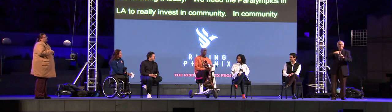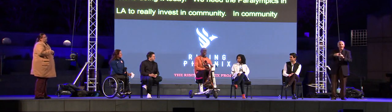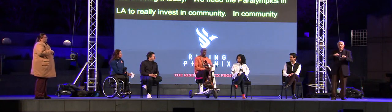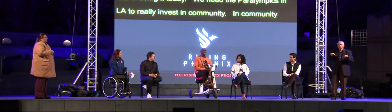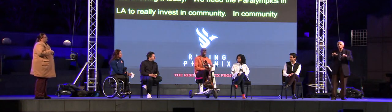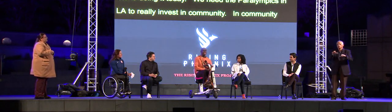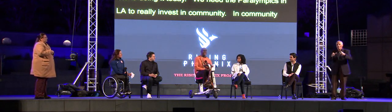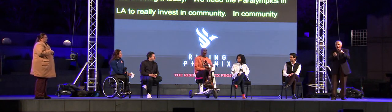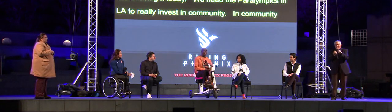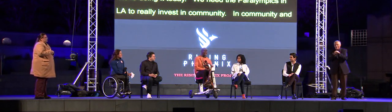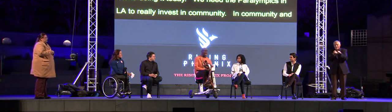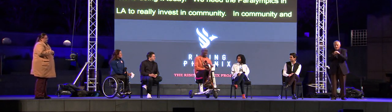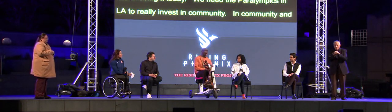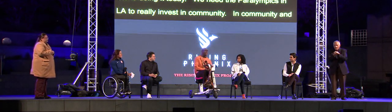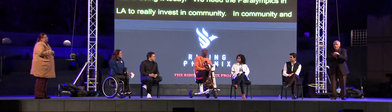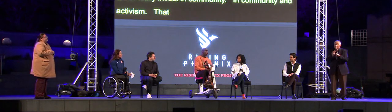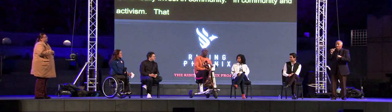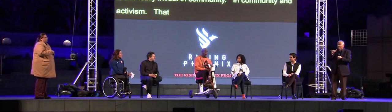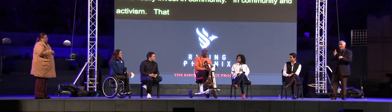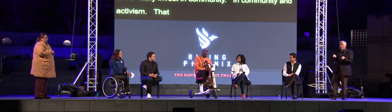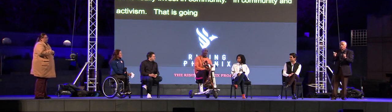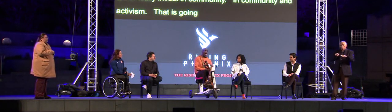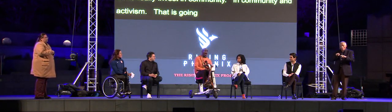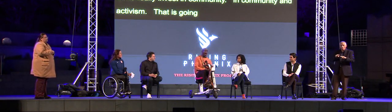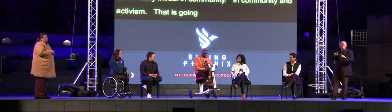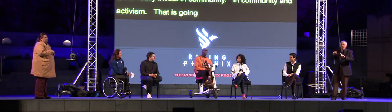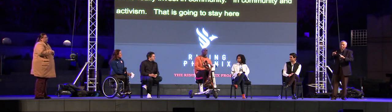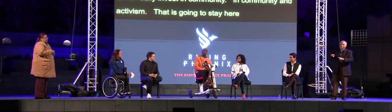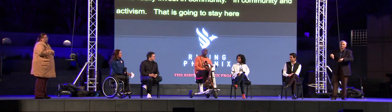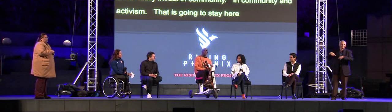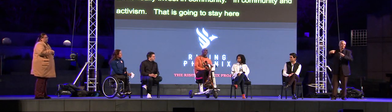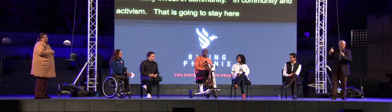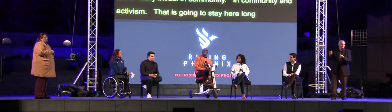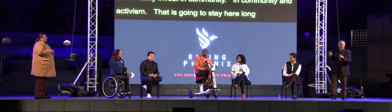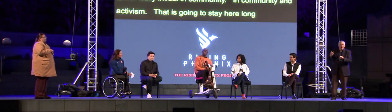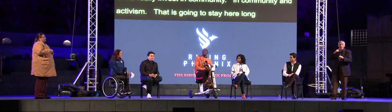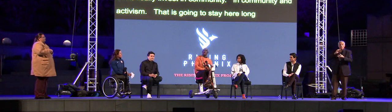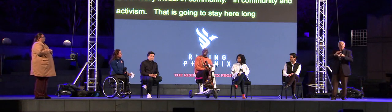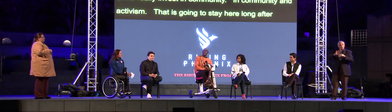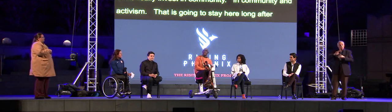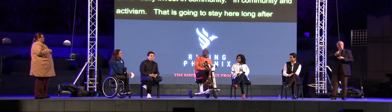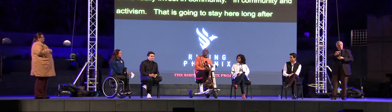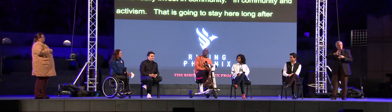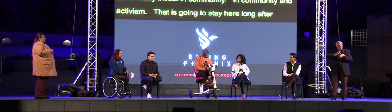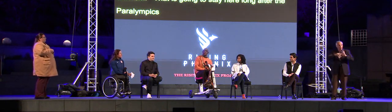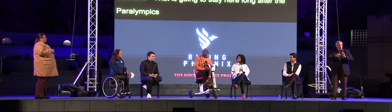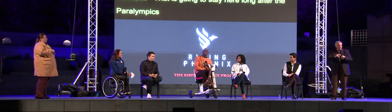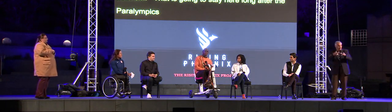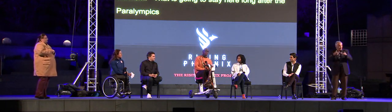Because that's going to stay here long after the Paralympics is gone.